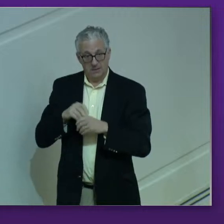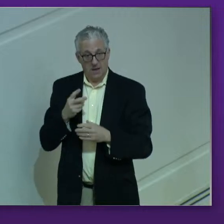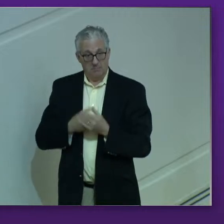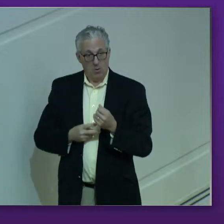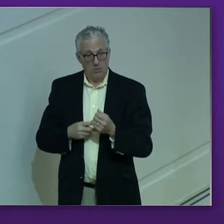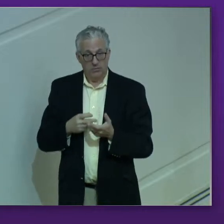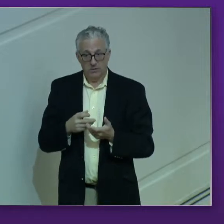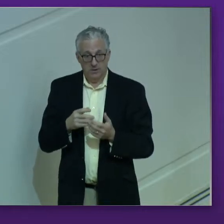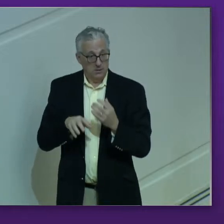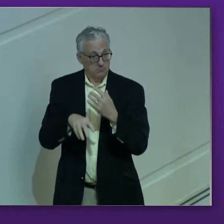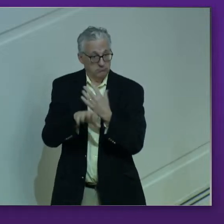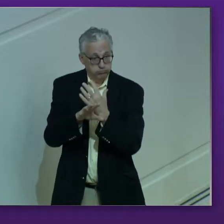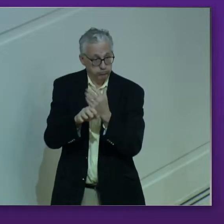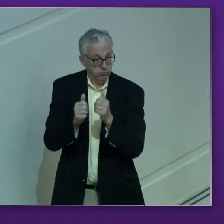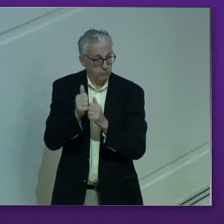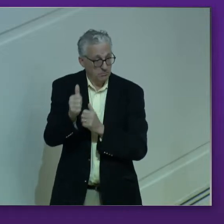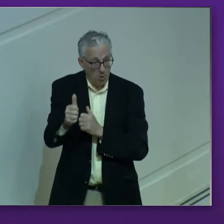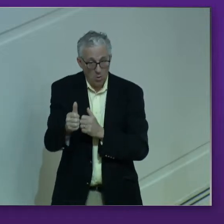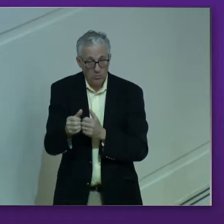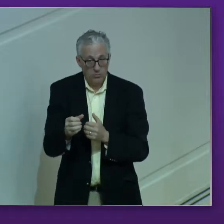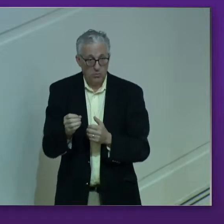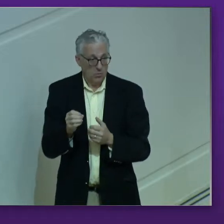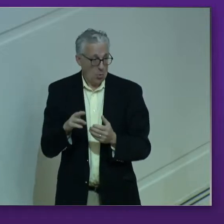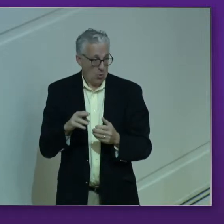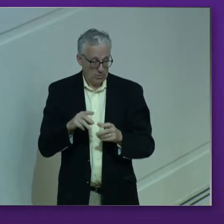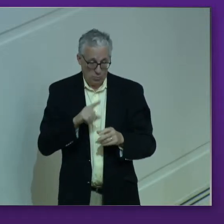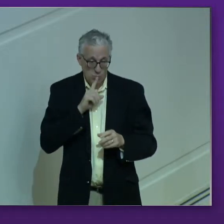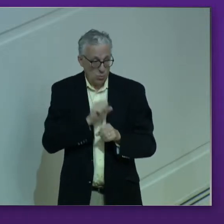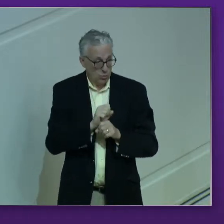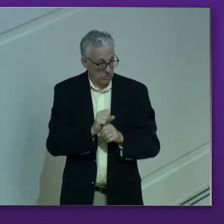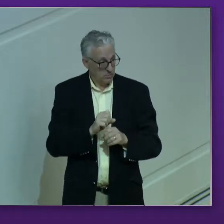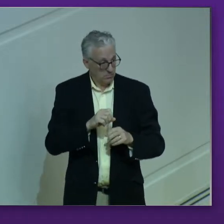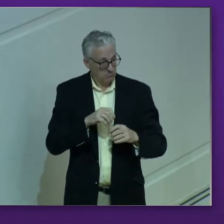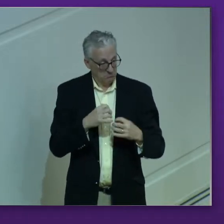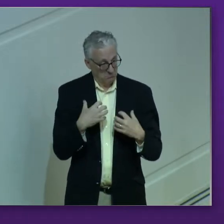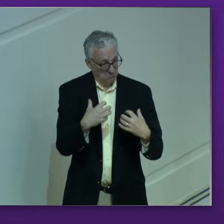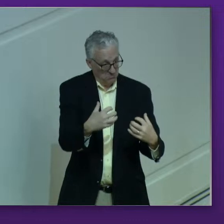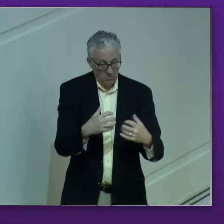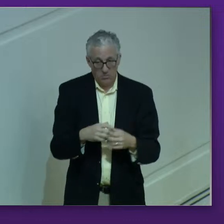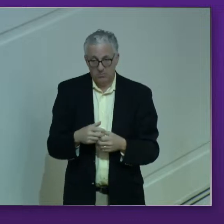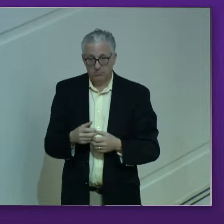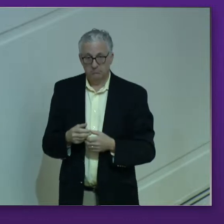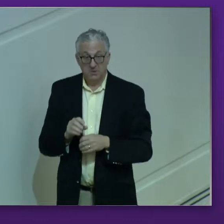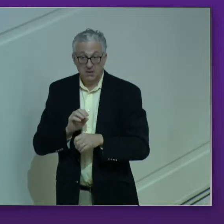THE CLASSROOM. FACULTY MEMBERS WHO ARE IN THE CLASSROOM